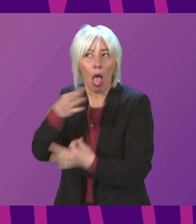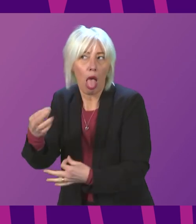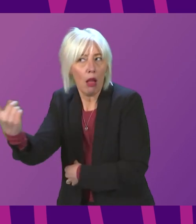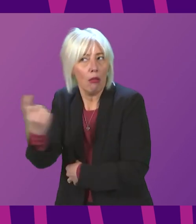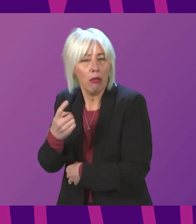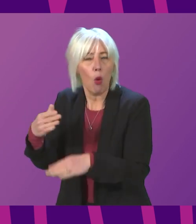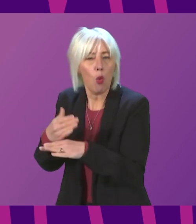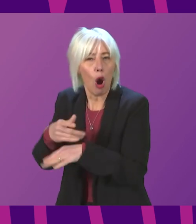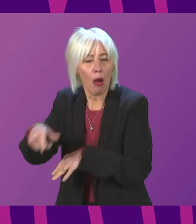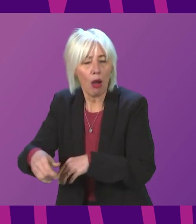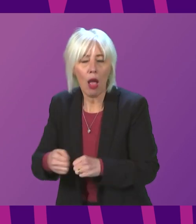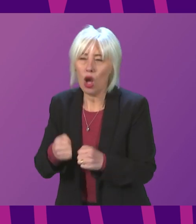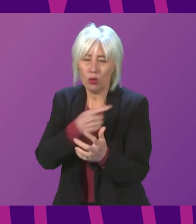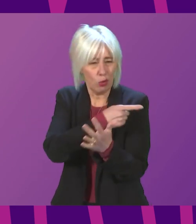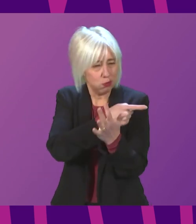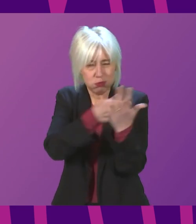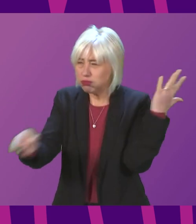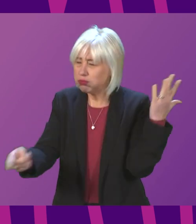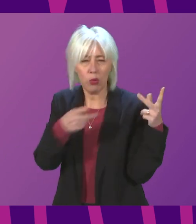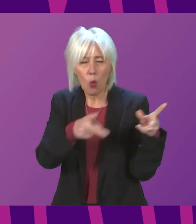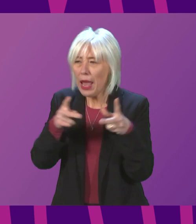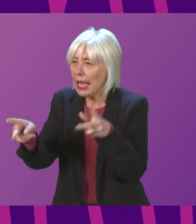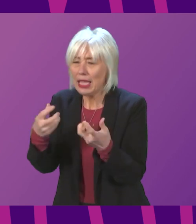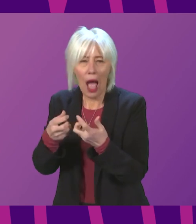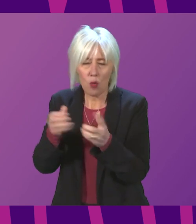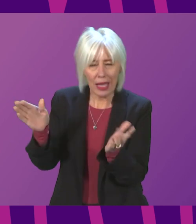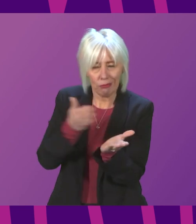collectively navigate our way through the current situation, but it is not easy now